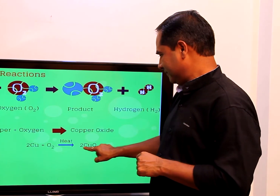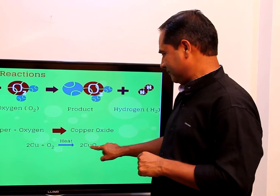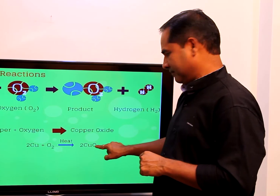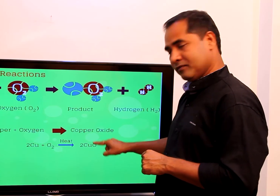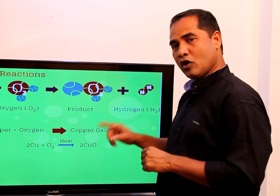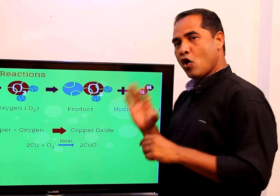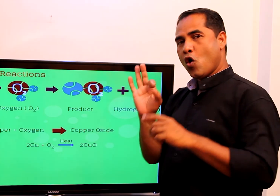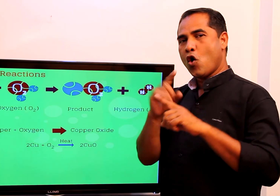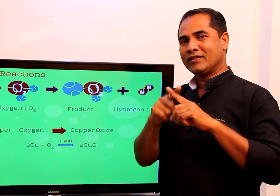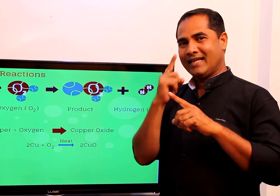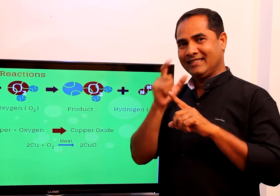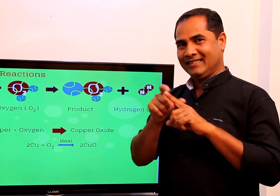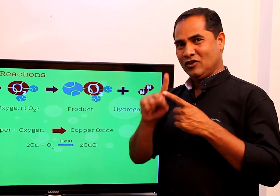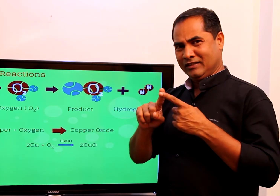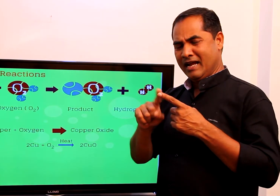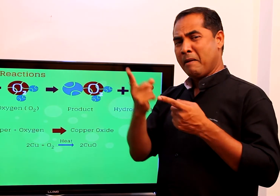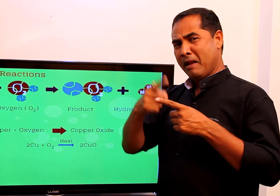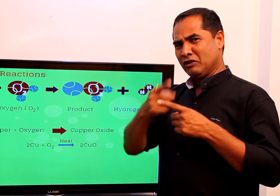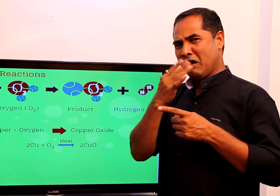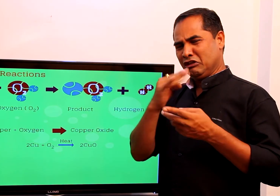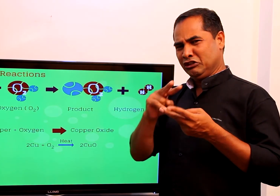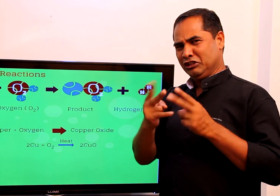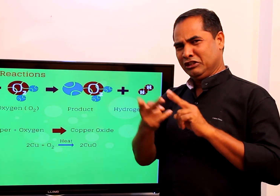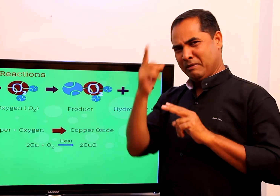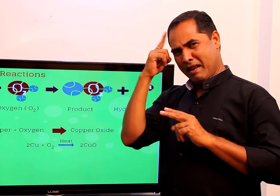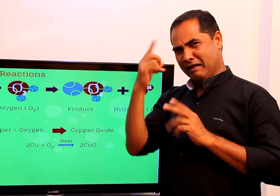gives you 2 CuO - copper oxide and the color has changed to black